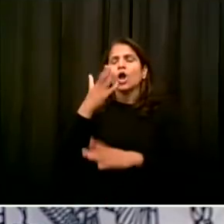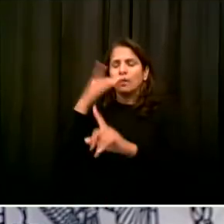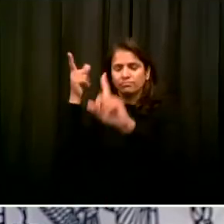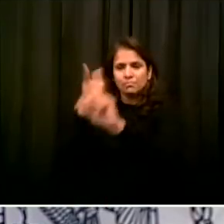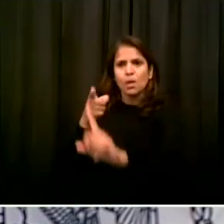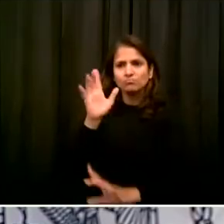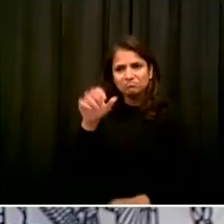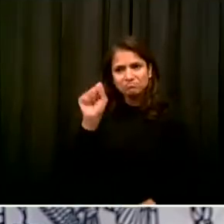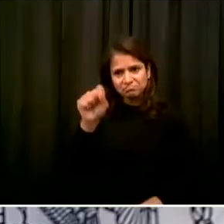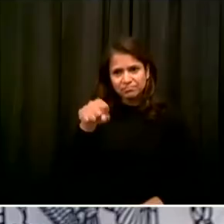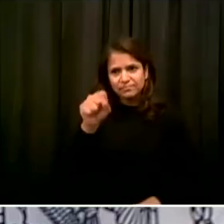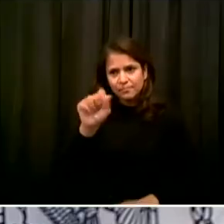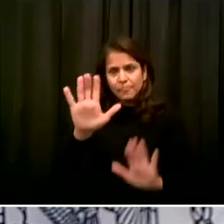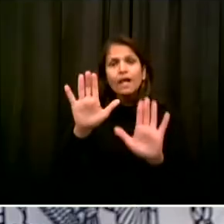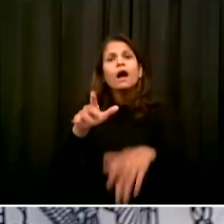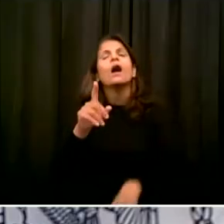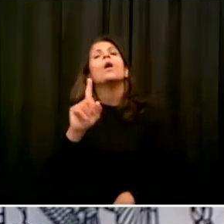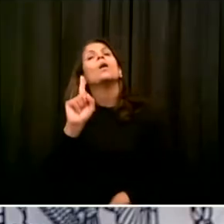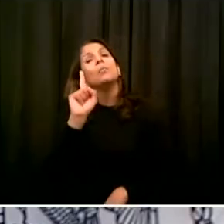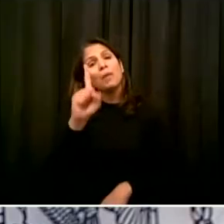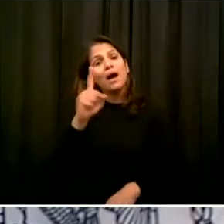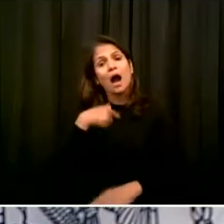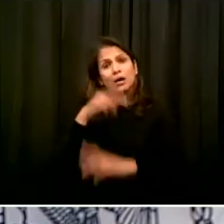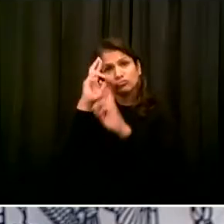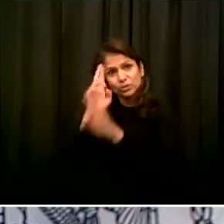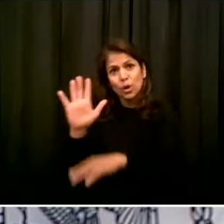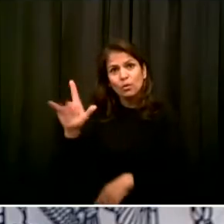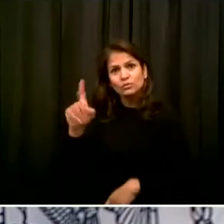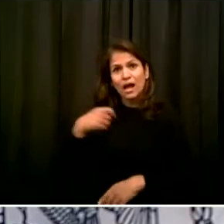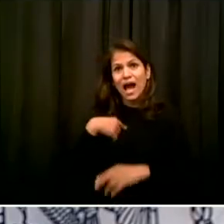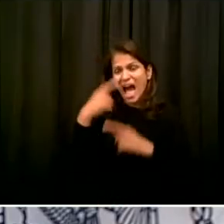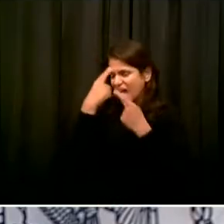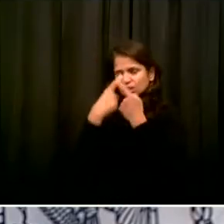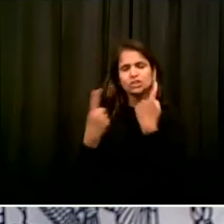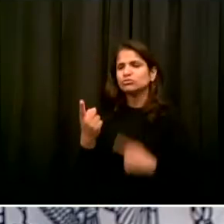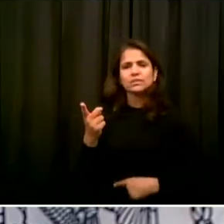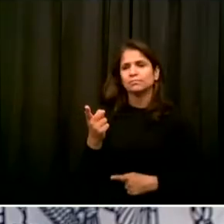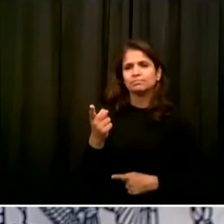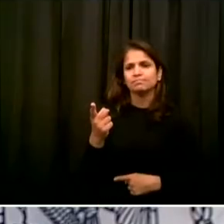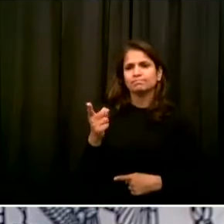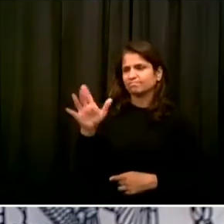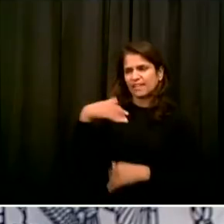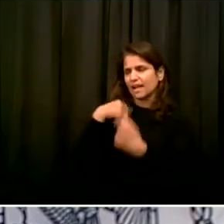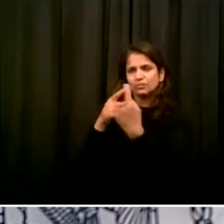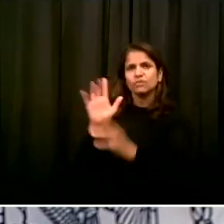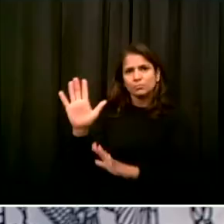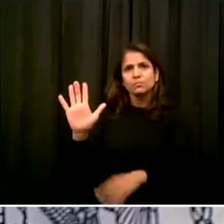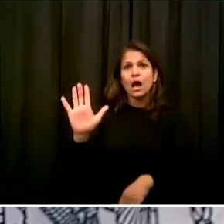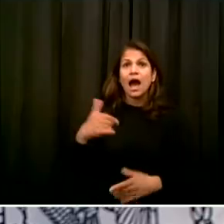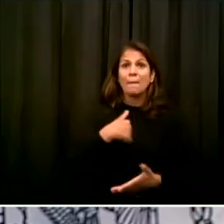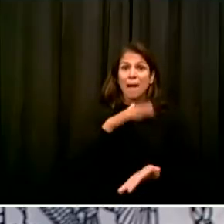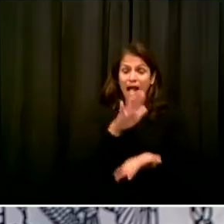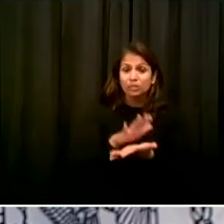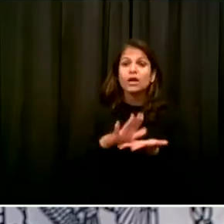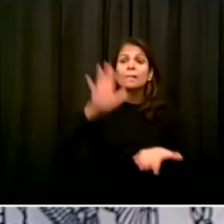EXPERIENCE. THE MAJOR POINT. LOOKI, DISAGREE WITH YOU.